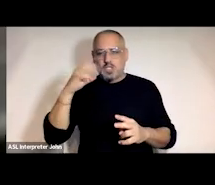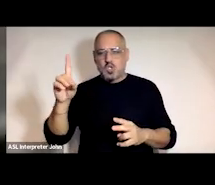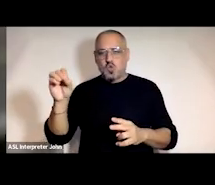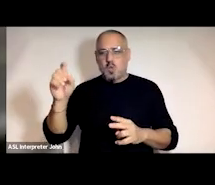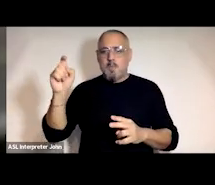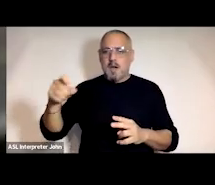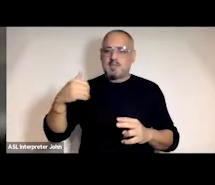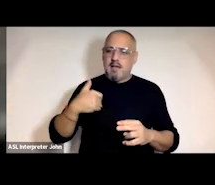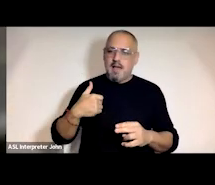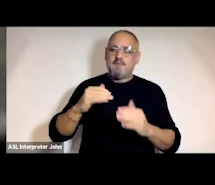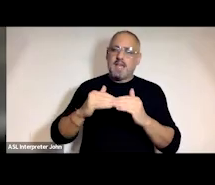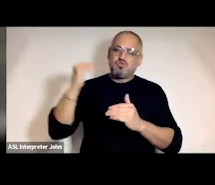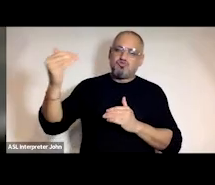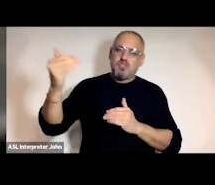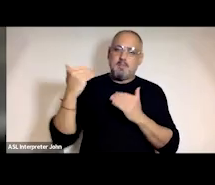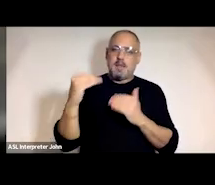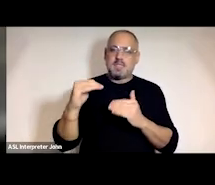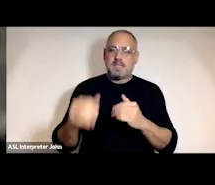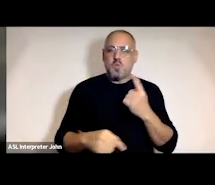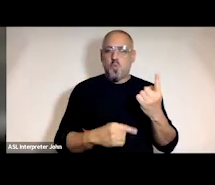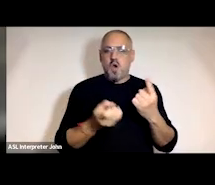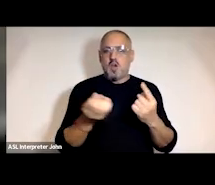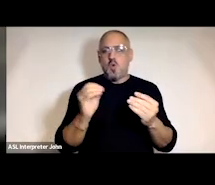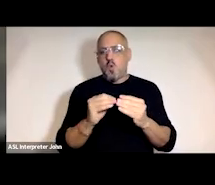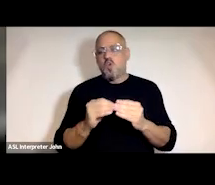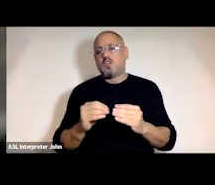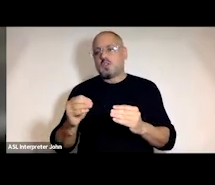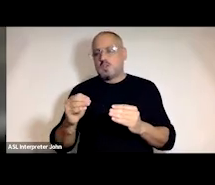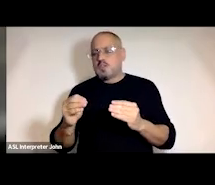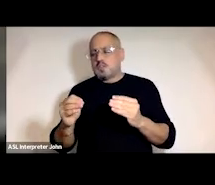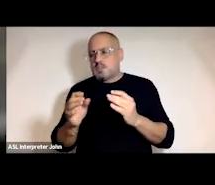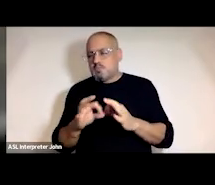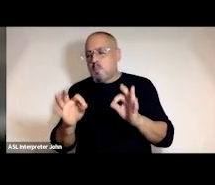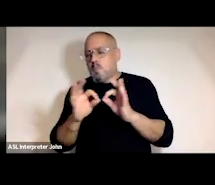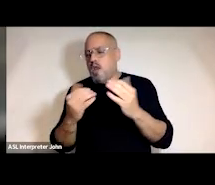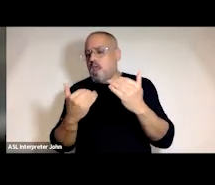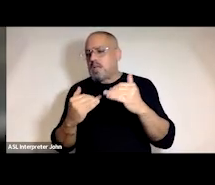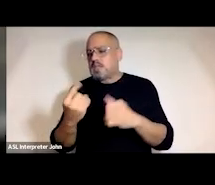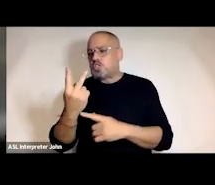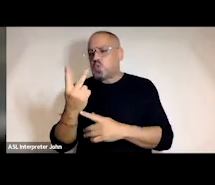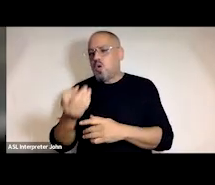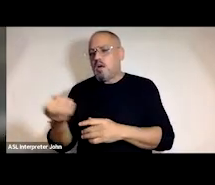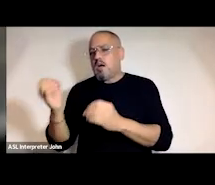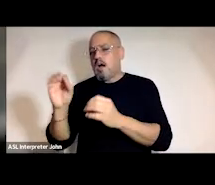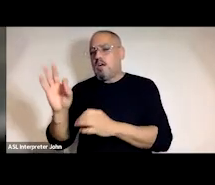in extreme limitations in one or mark limitations in two of the four areas of mental functioning